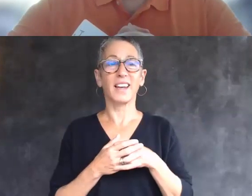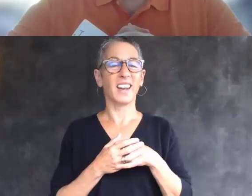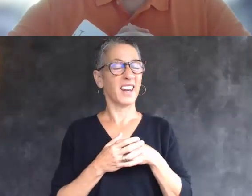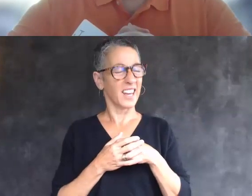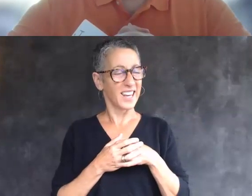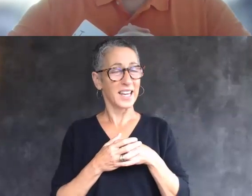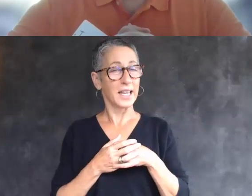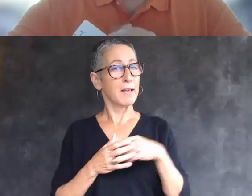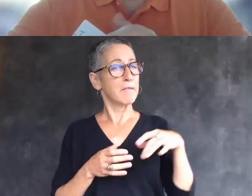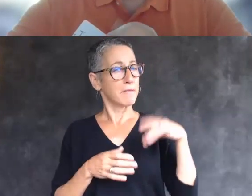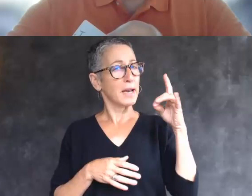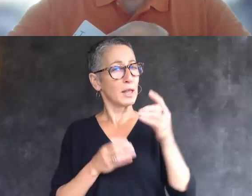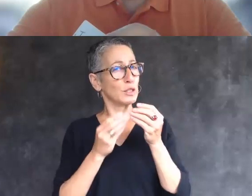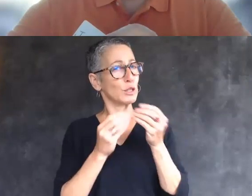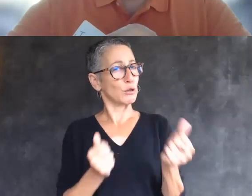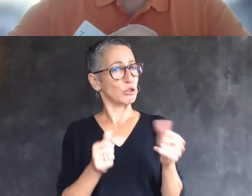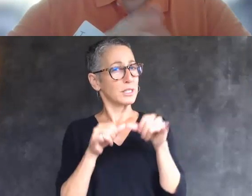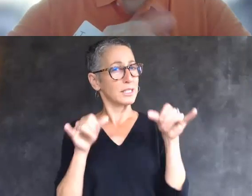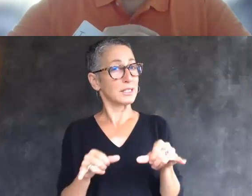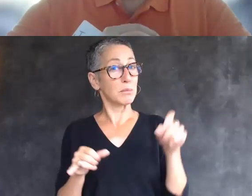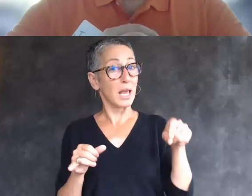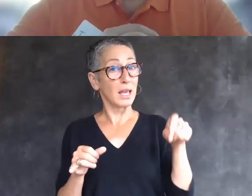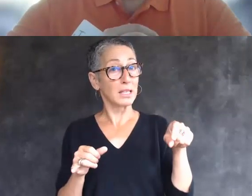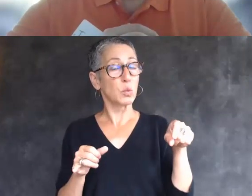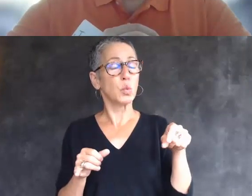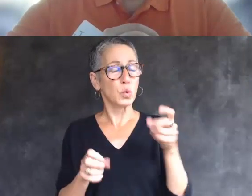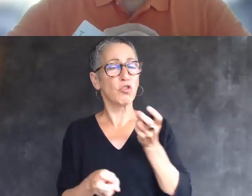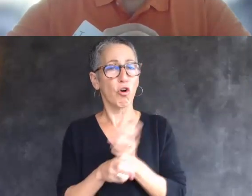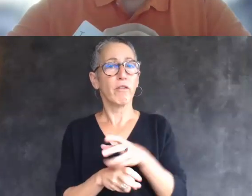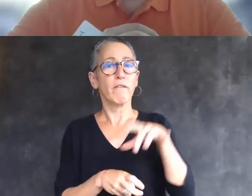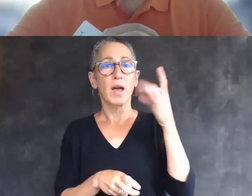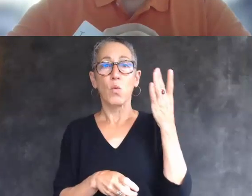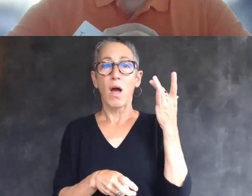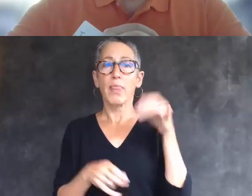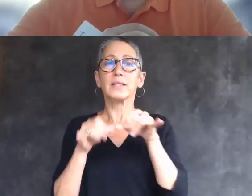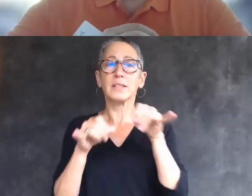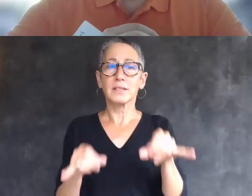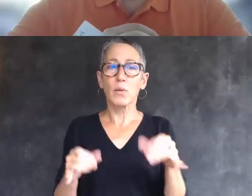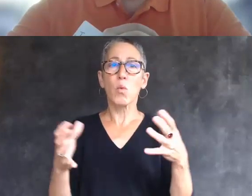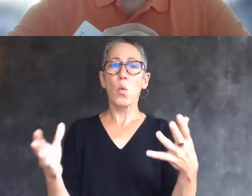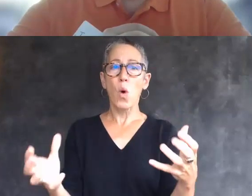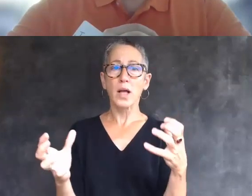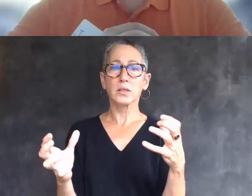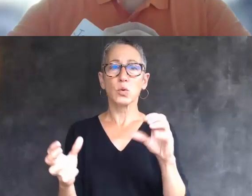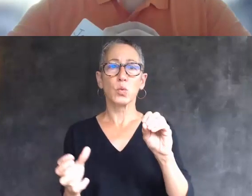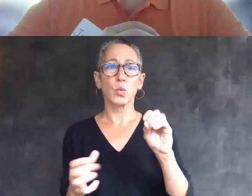that the system requires because the system wants order and, you know, things that are digestible and things that are